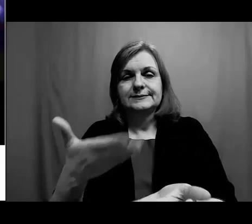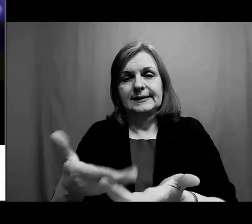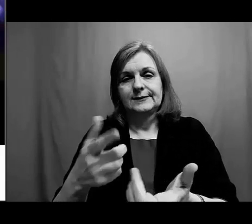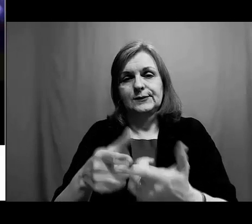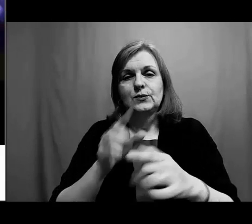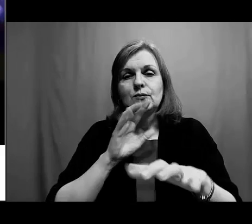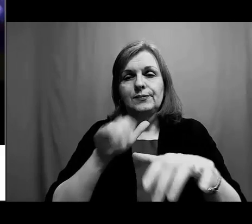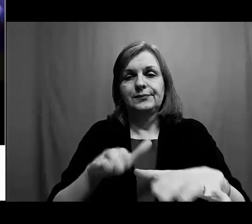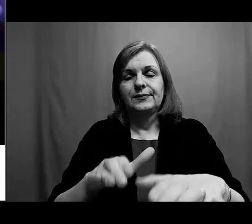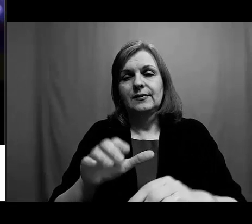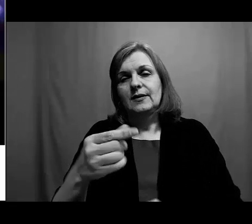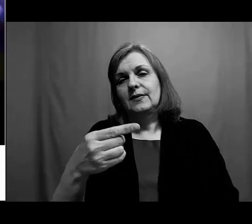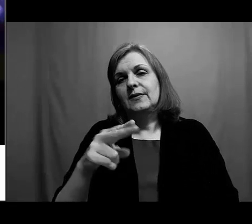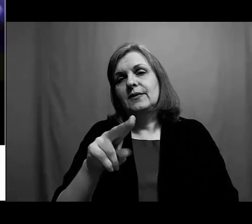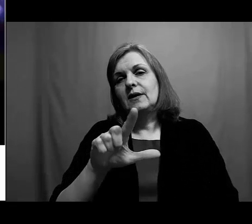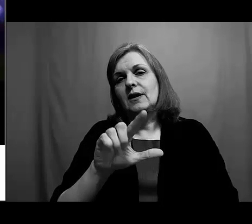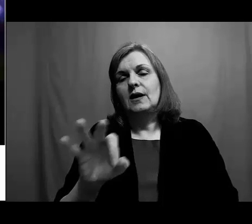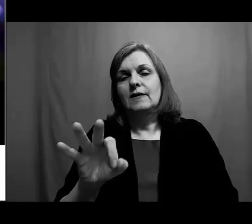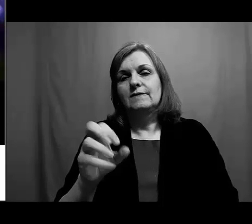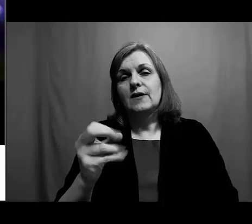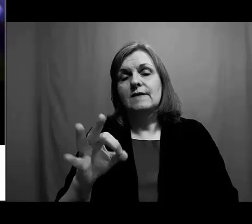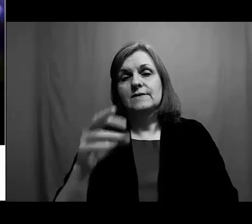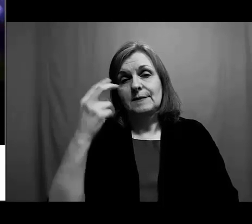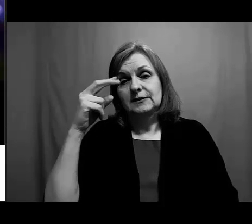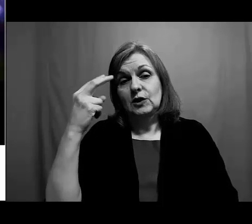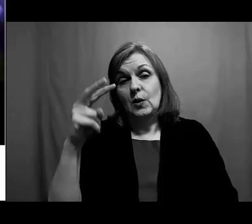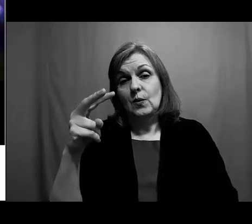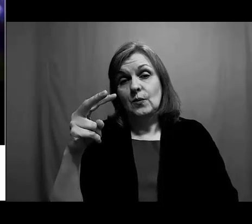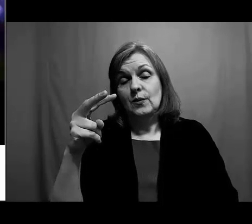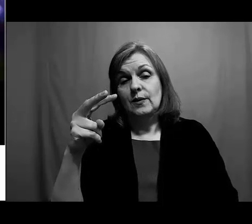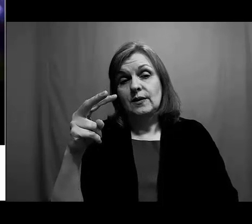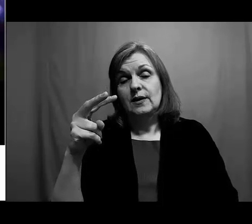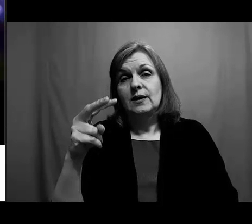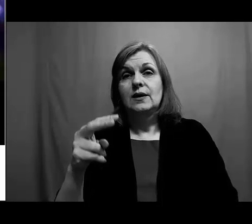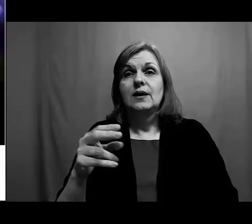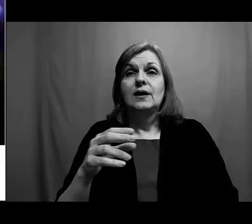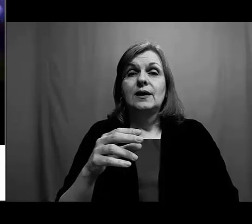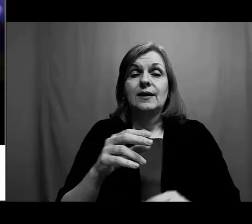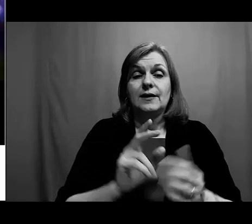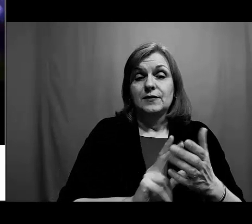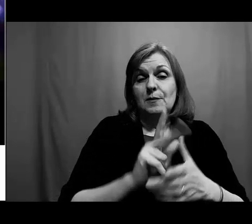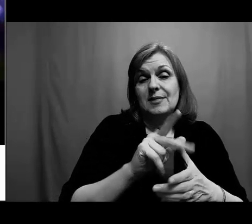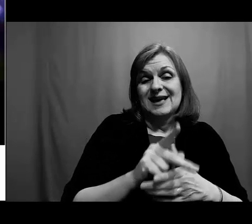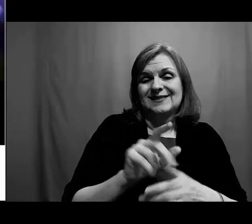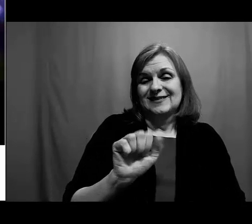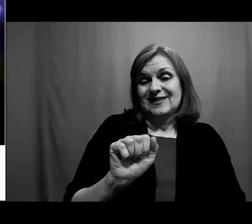and reaches the Gulf of Mexico and when it does the algae -- they are plants -- are very